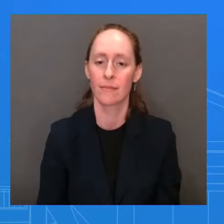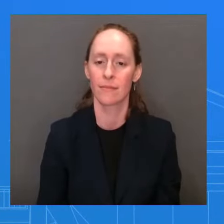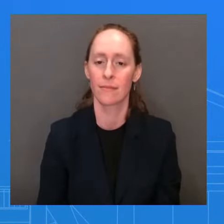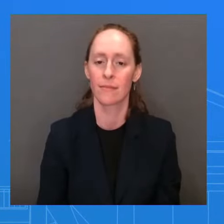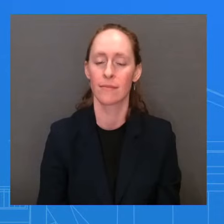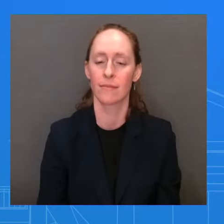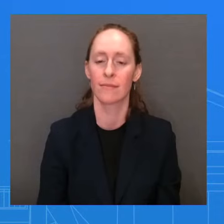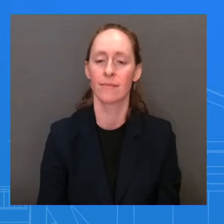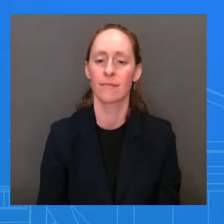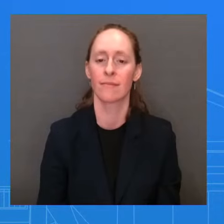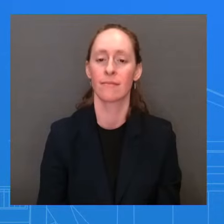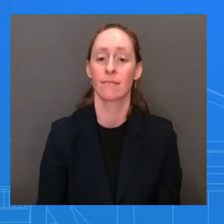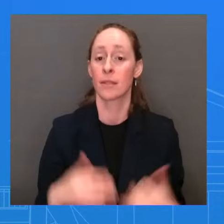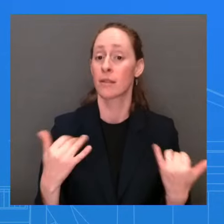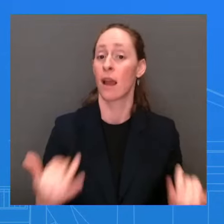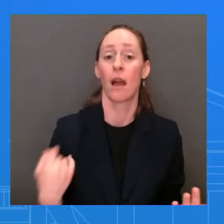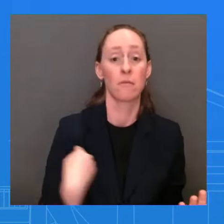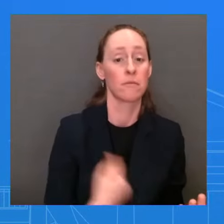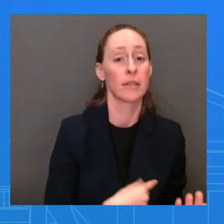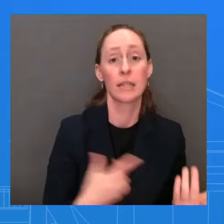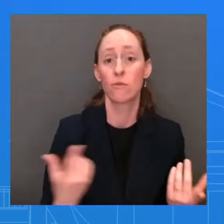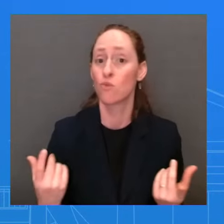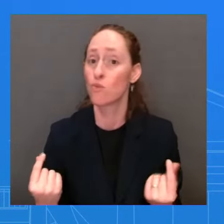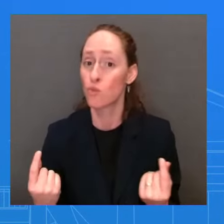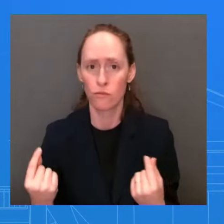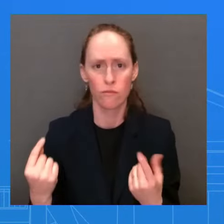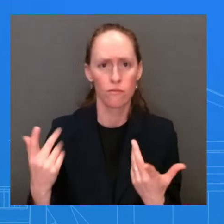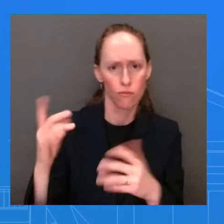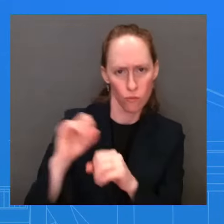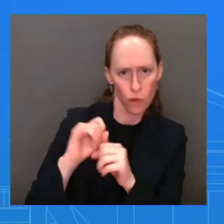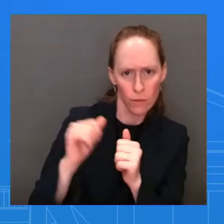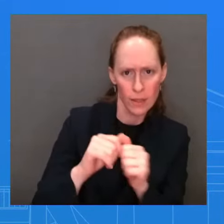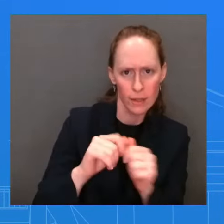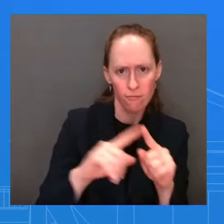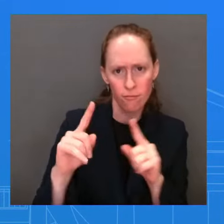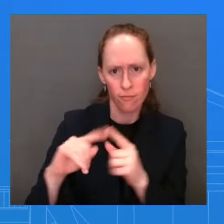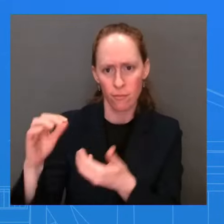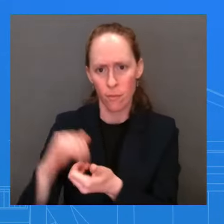at high levels to reassure them of our commitment to safeguarding intelligence and --